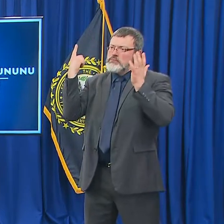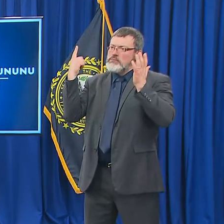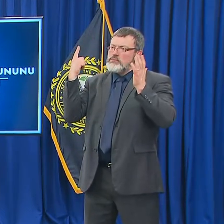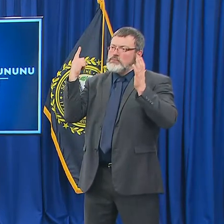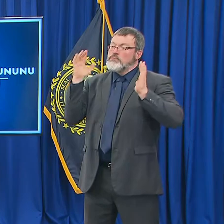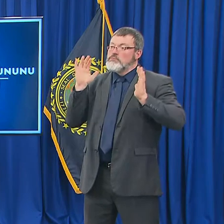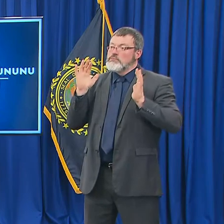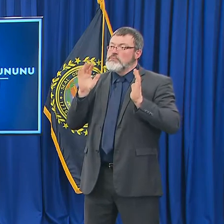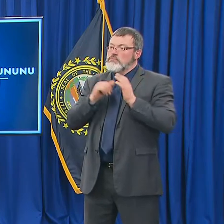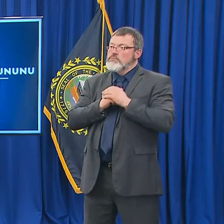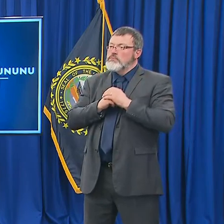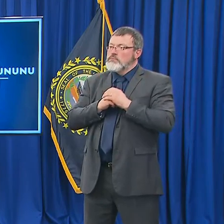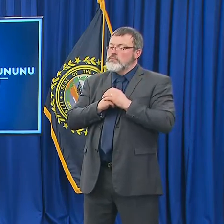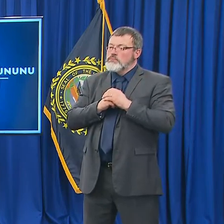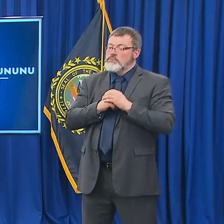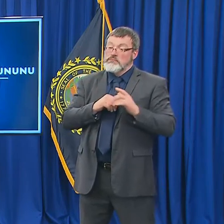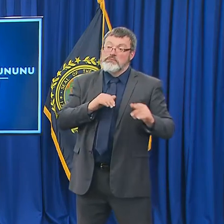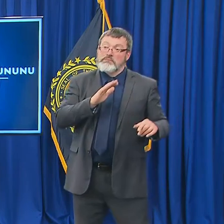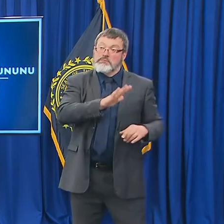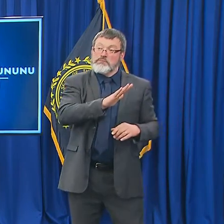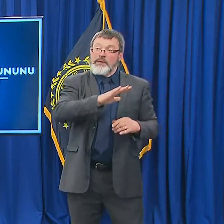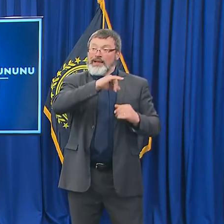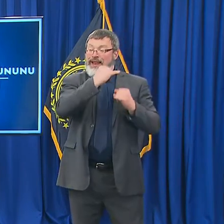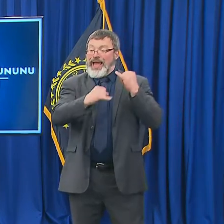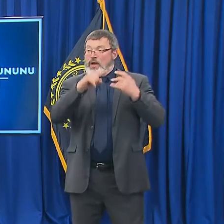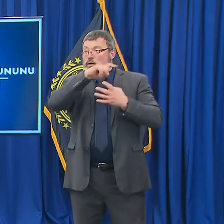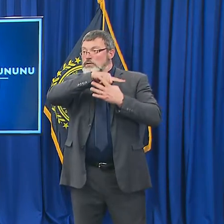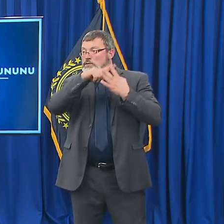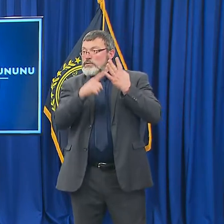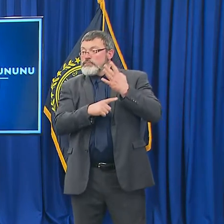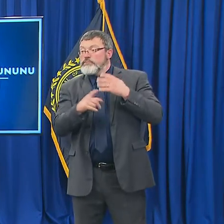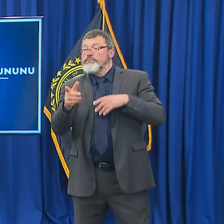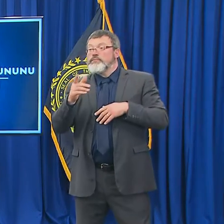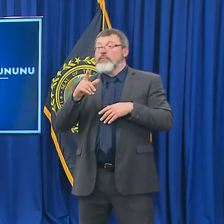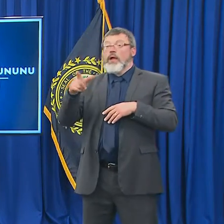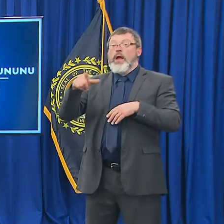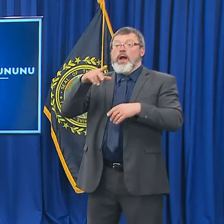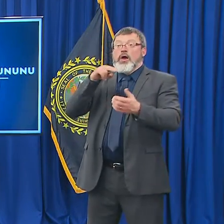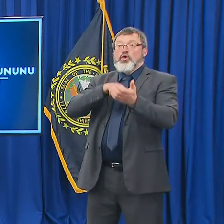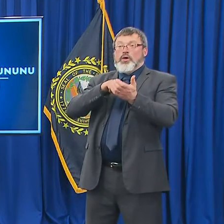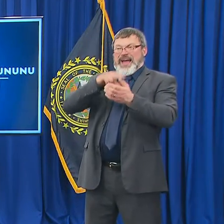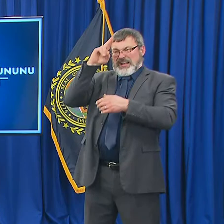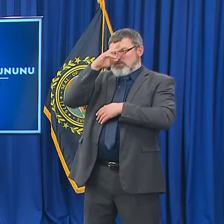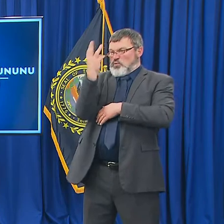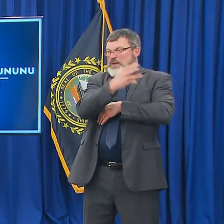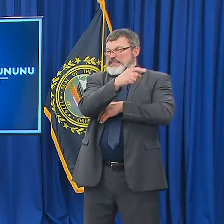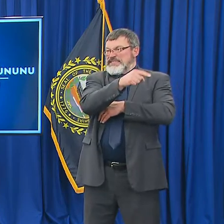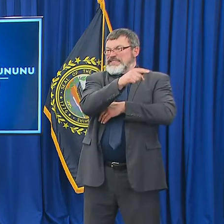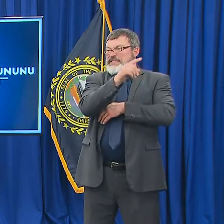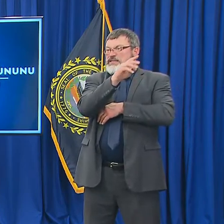is not an uncommon rate for long term care outbreaks Thank you